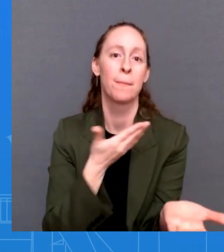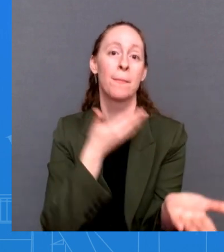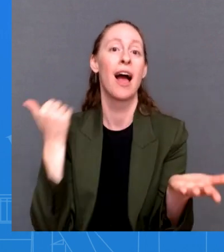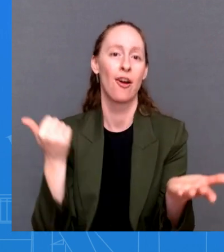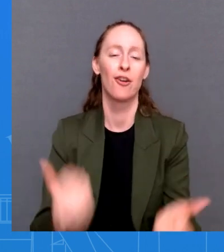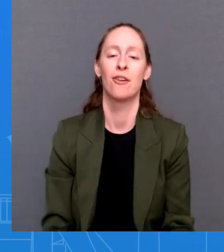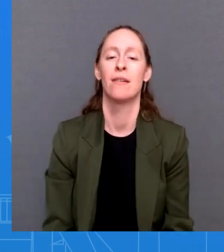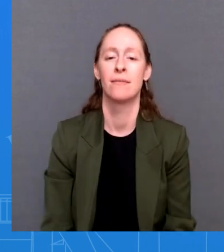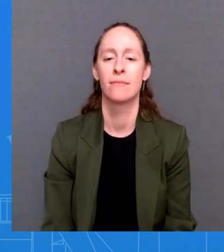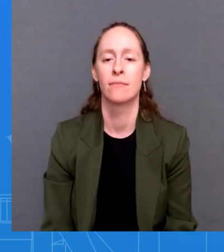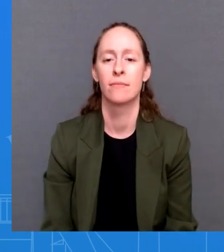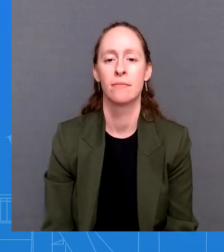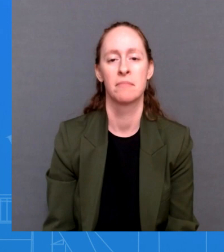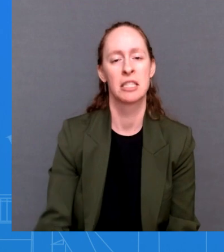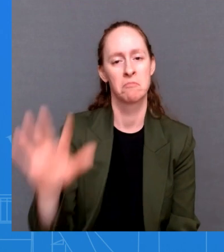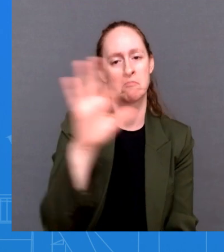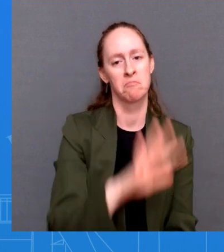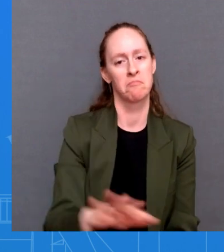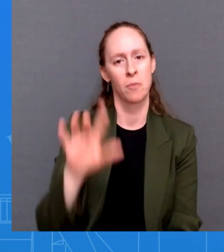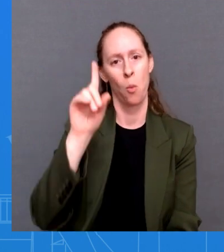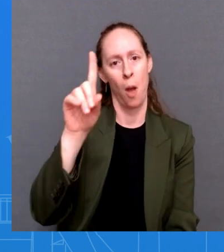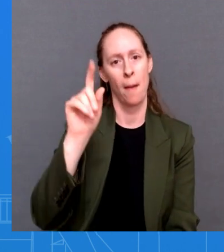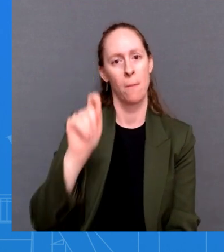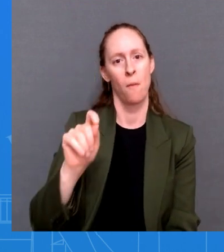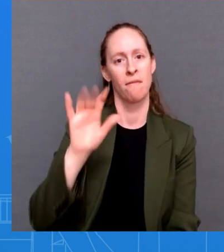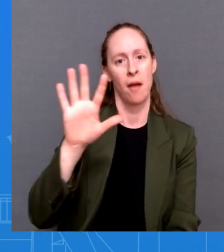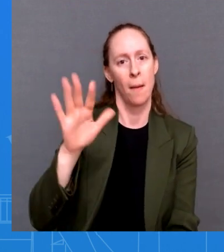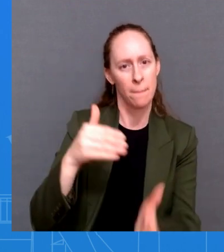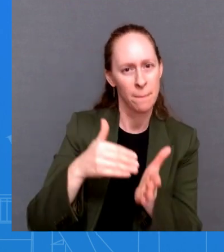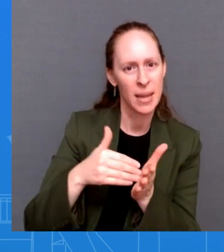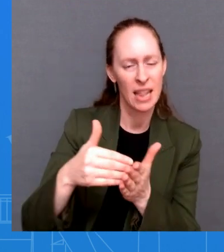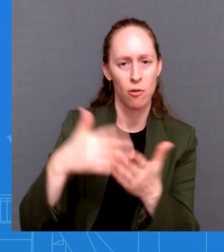Now on Monday, we launched the fourth phase of our national vaccine strategy,